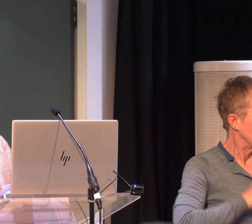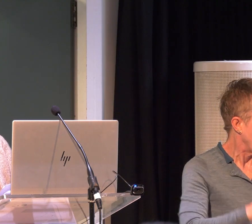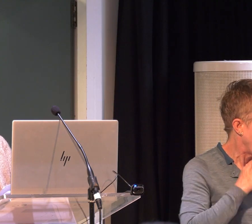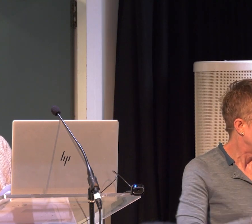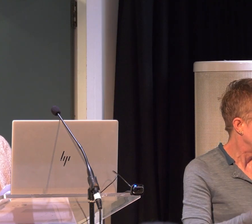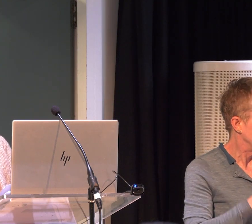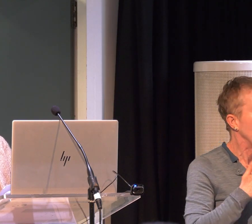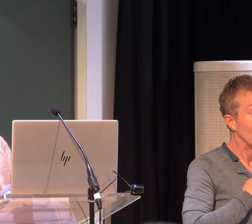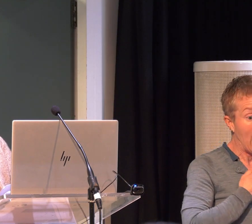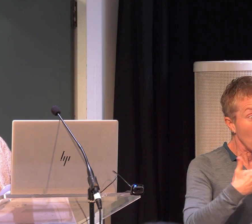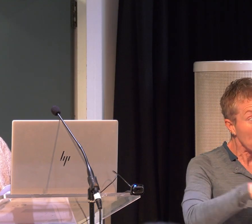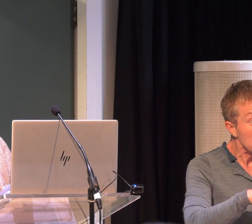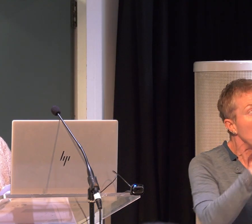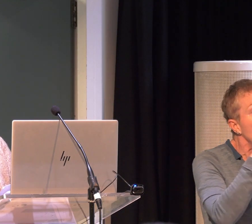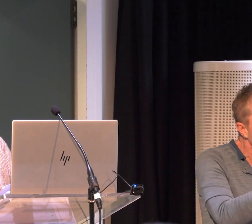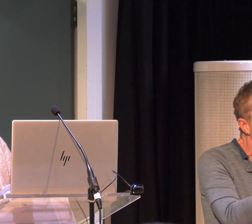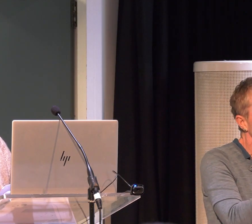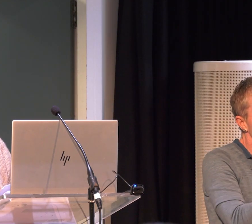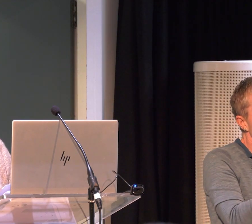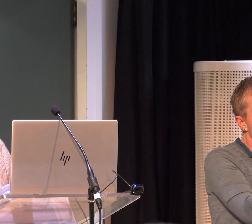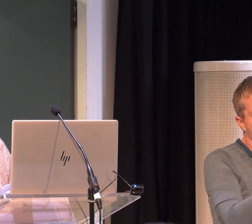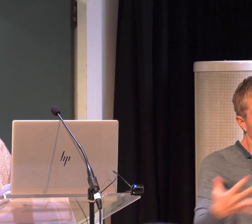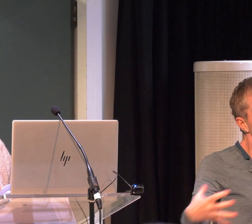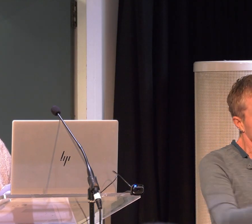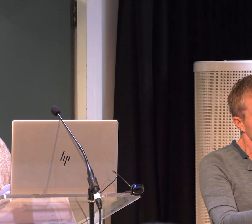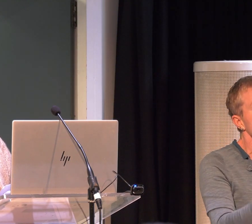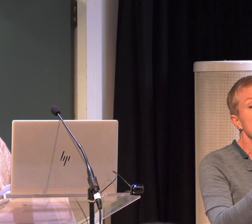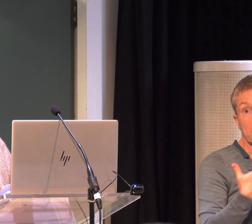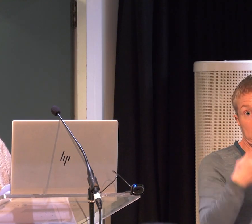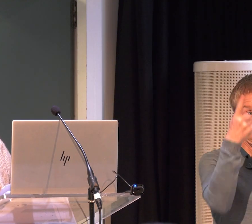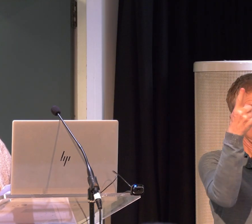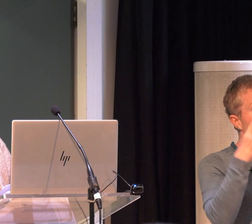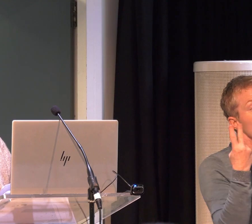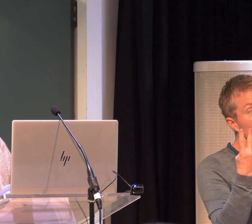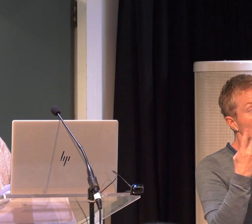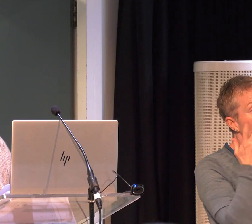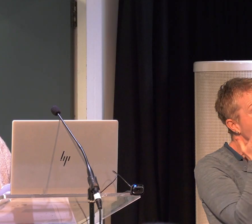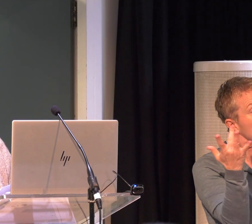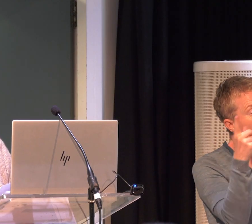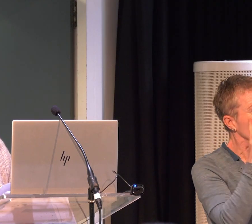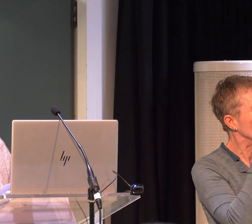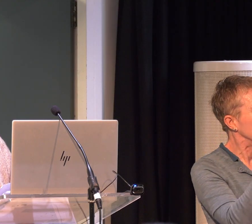alongside professional artists. We currently have two exhibitions showcasing the SENsory Atelier programme,